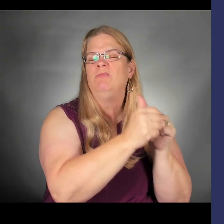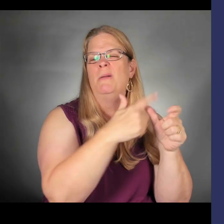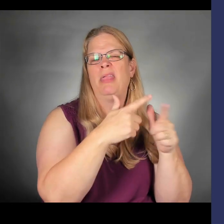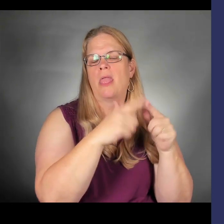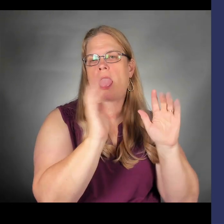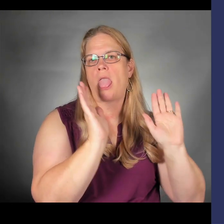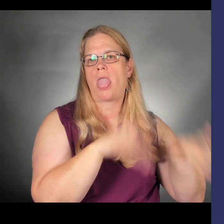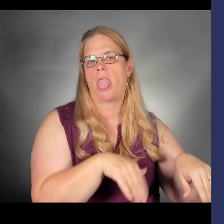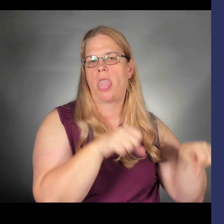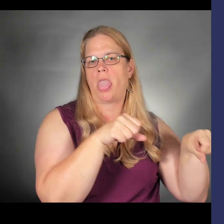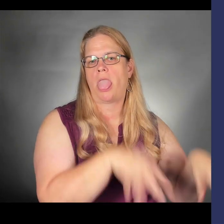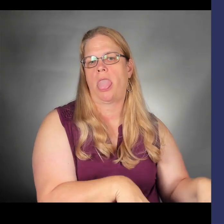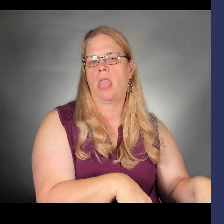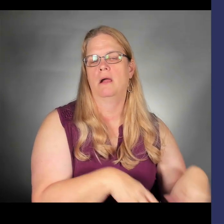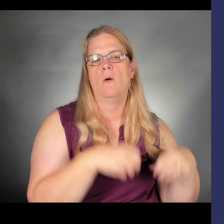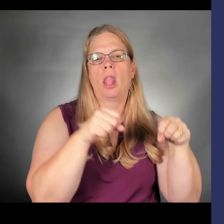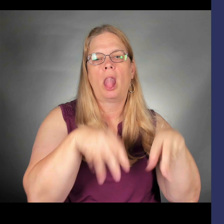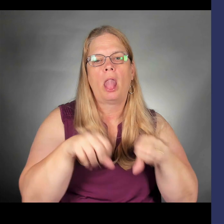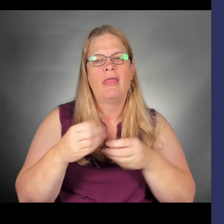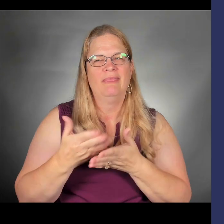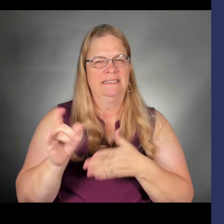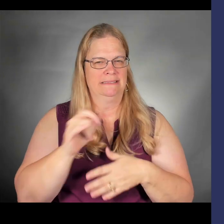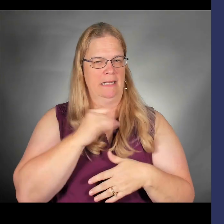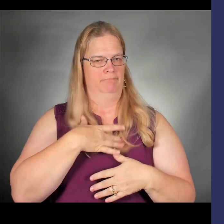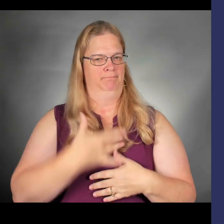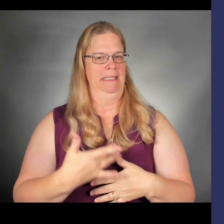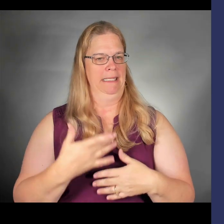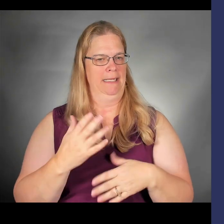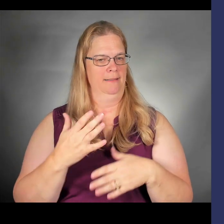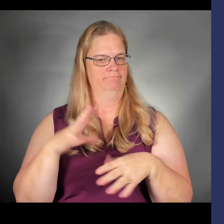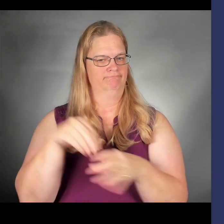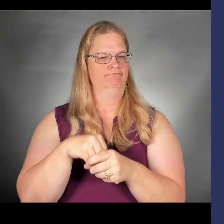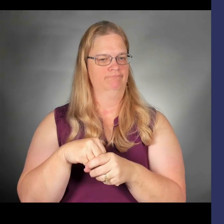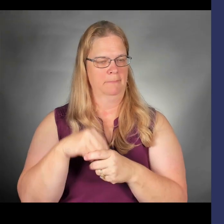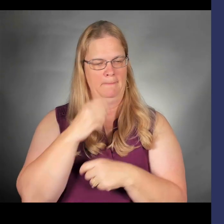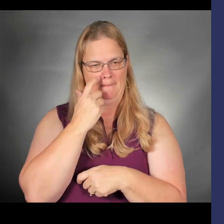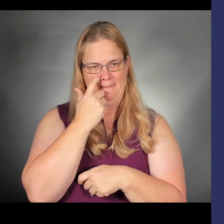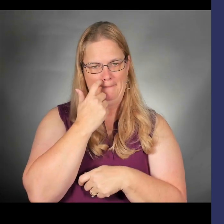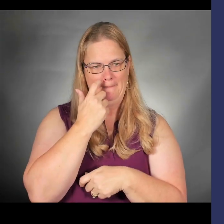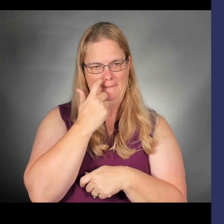Perhaps they were previously involved in sports and they start to drop out of things or shirk their involvement.